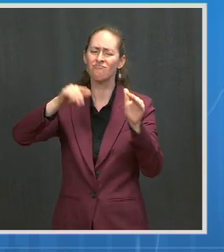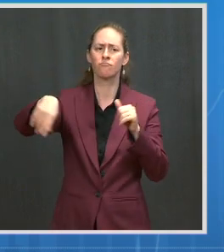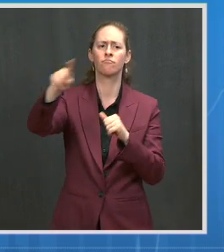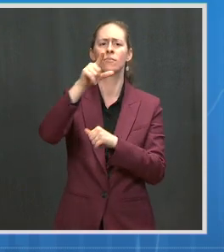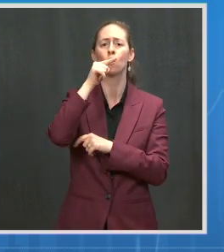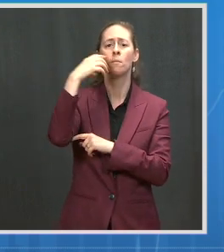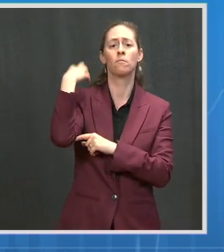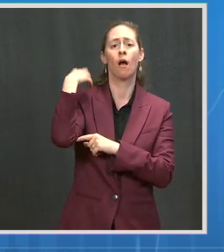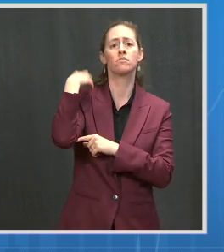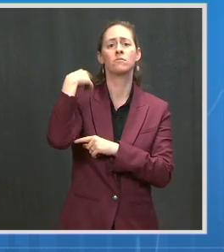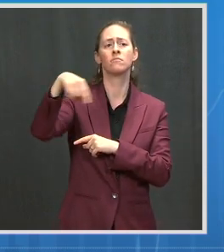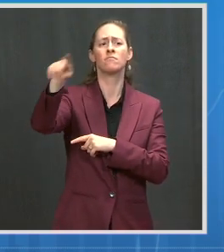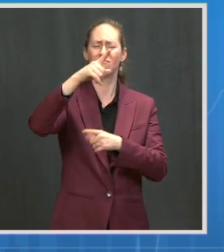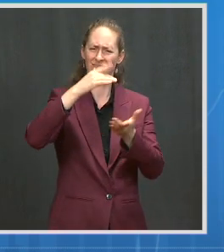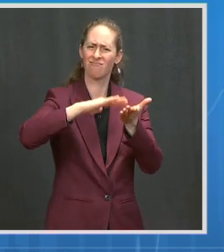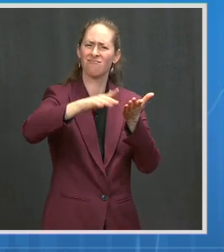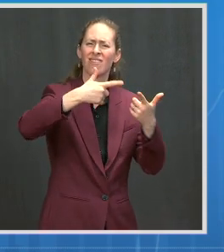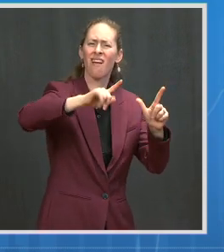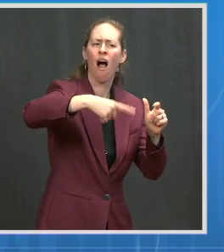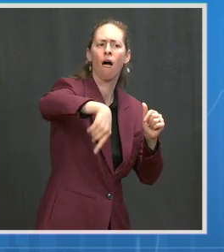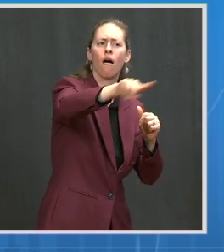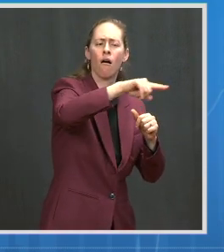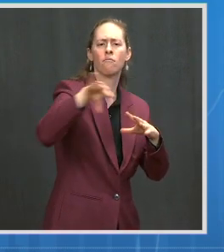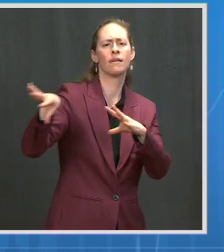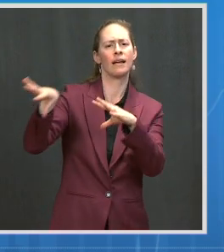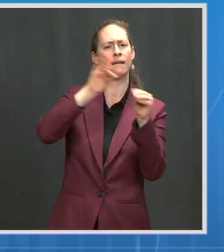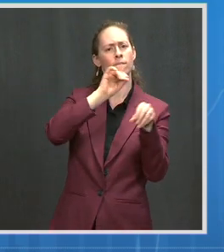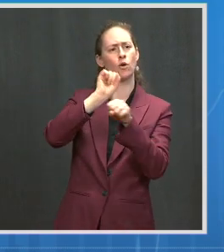we started a tax credit program to help small- and medium-sized businesses do so.